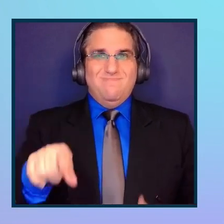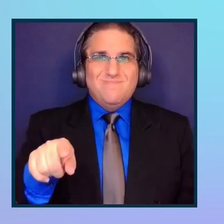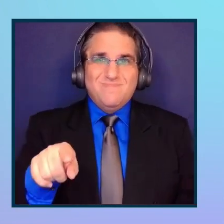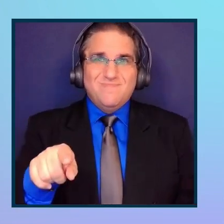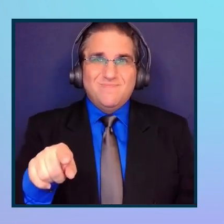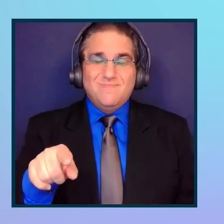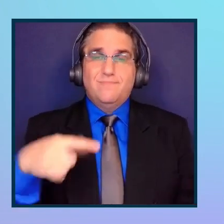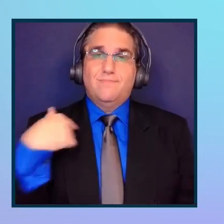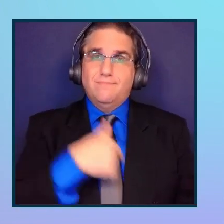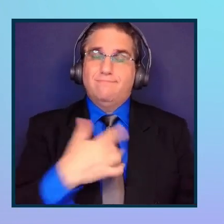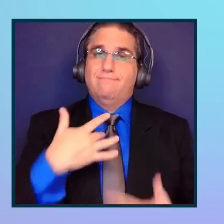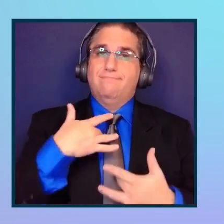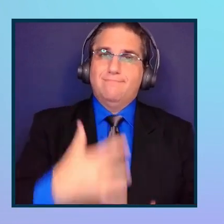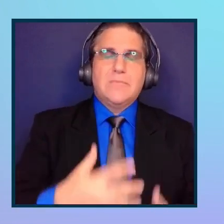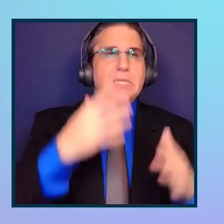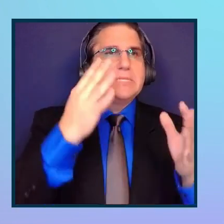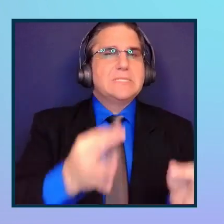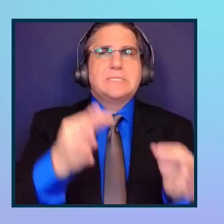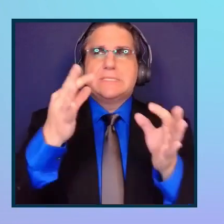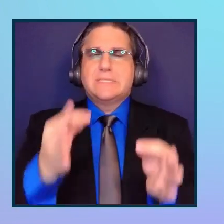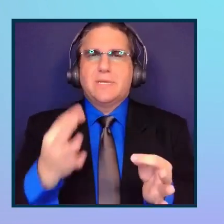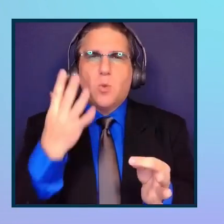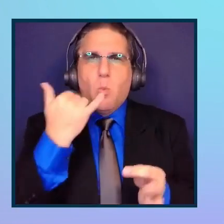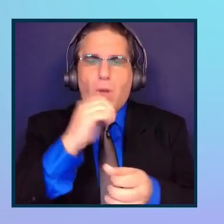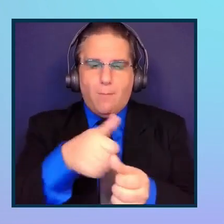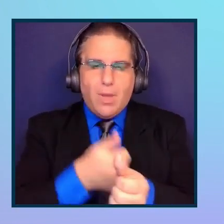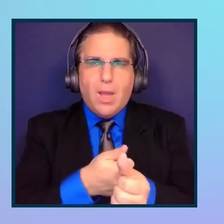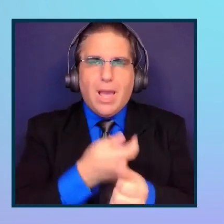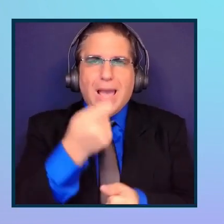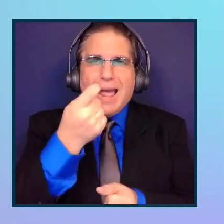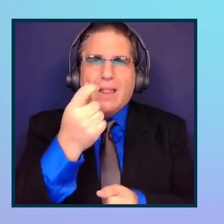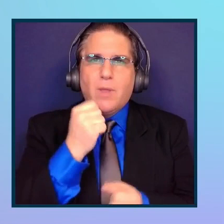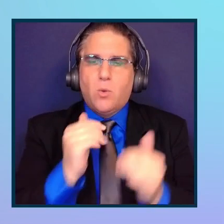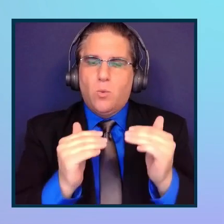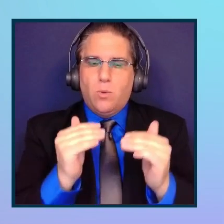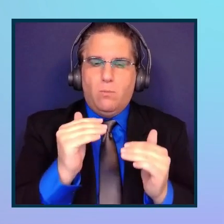that are about tiny little gradations, about who's up and who's down,